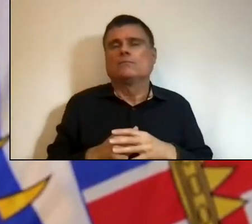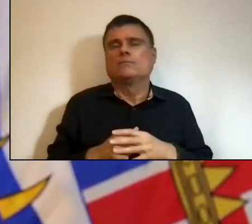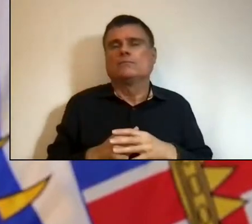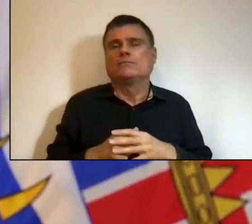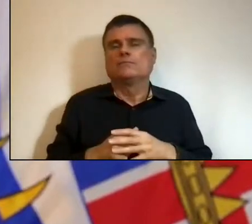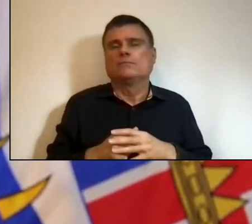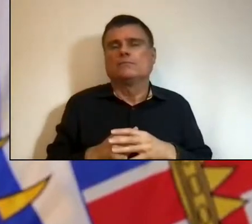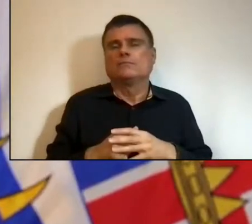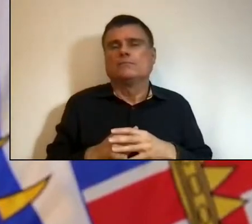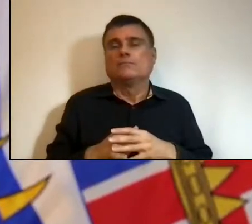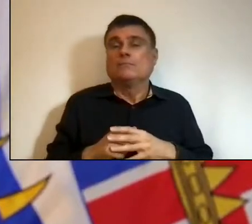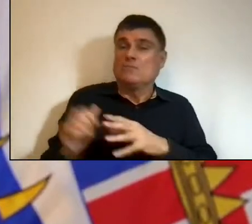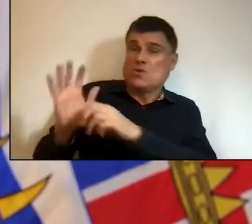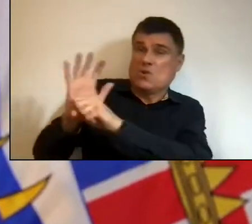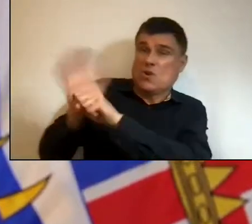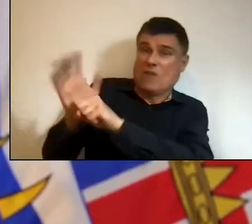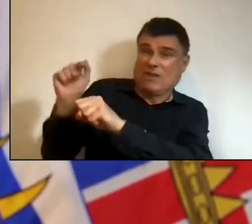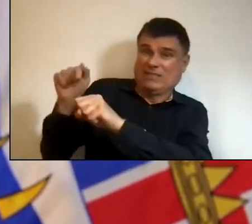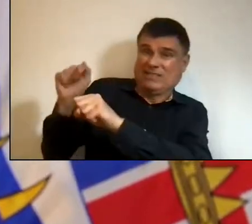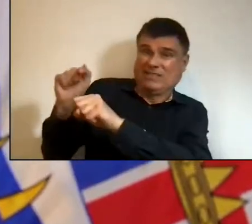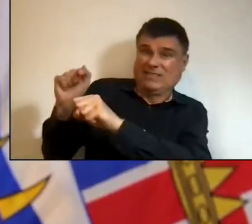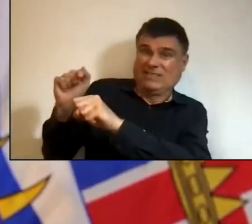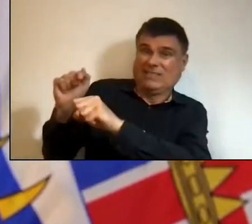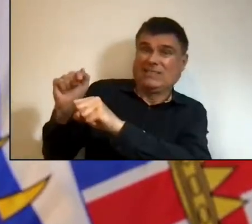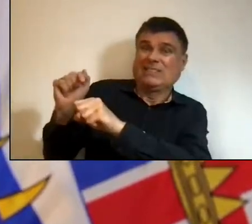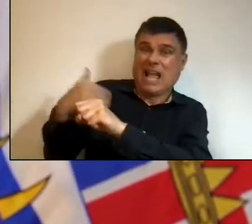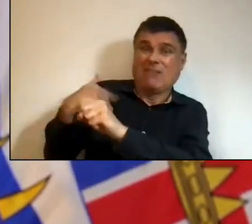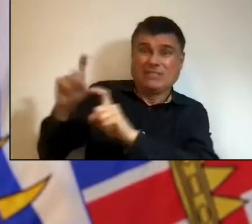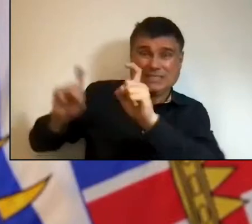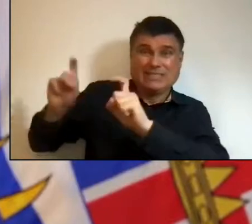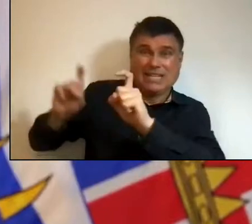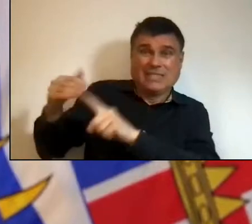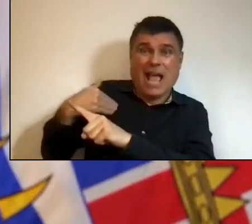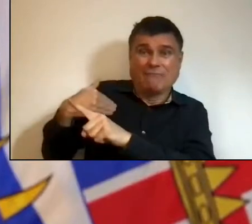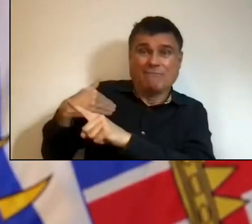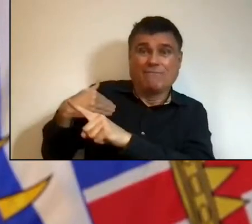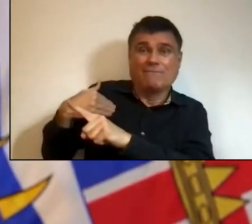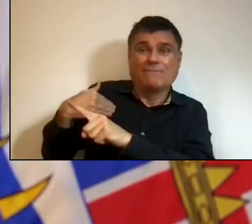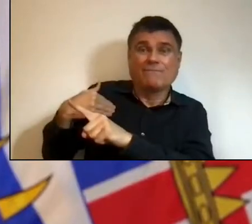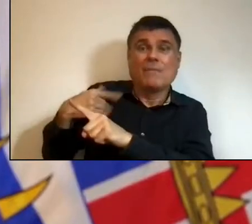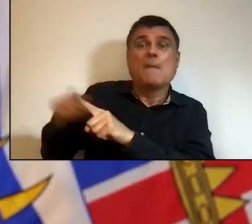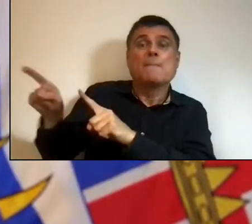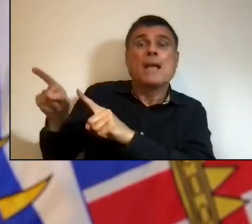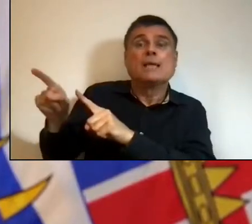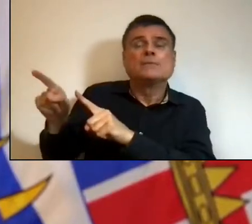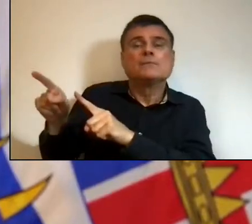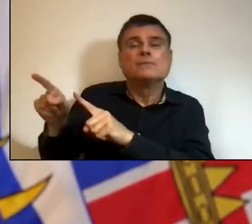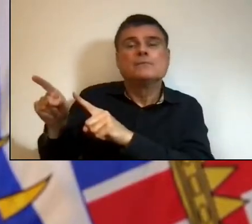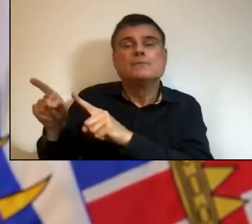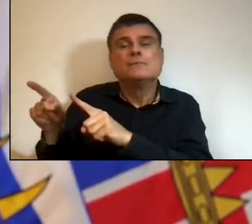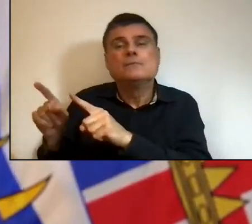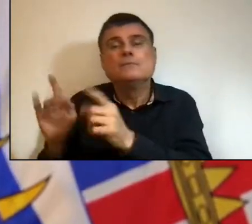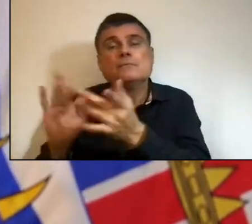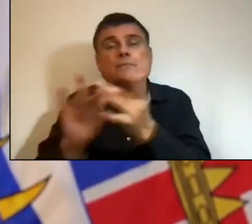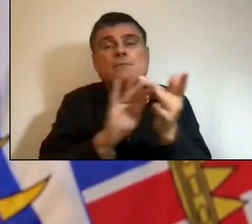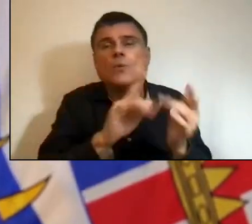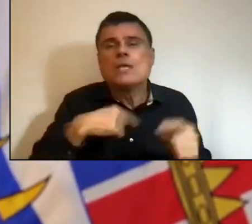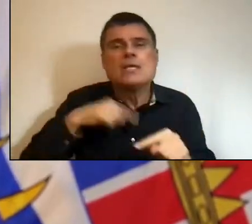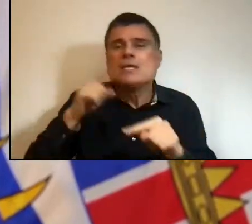basis, like we have been doing with every case and with contacts goes down, and we need